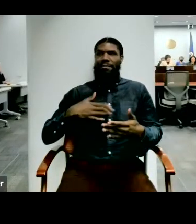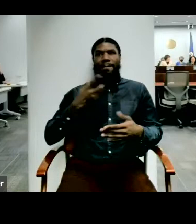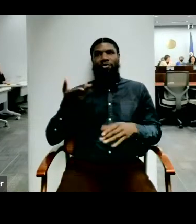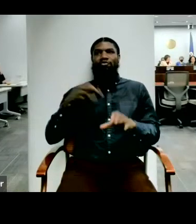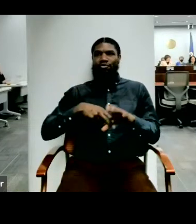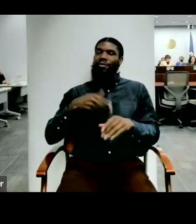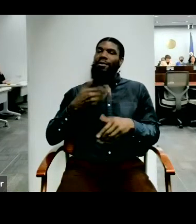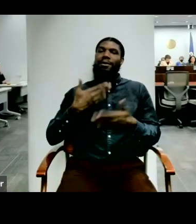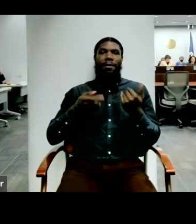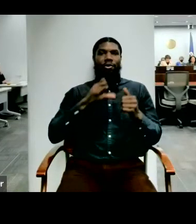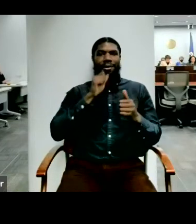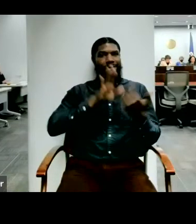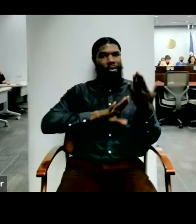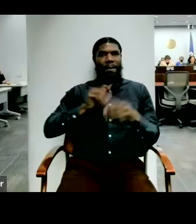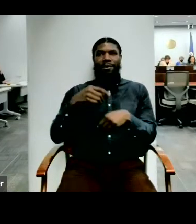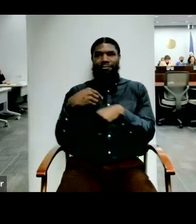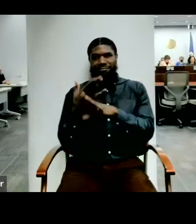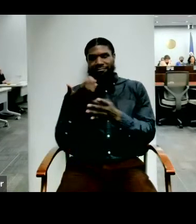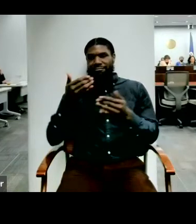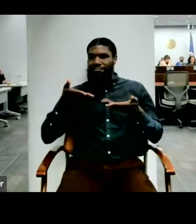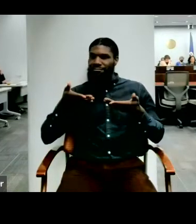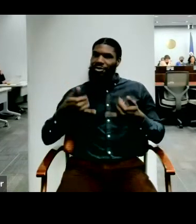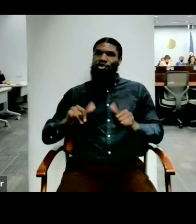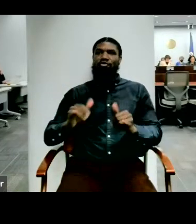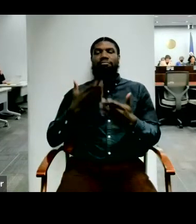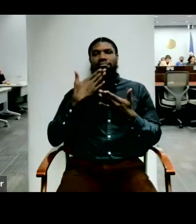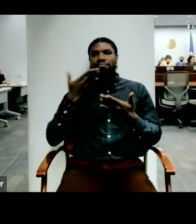us and with that I will recognize the Vice Chair for eight minutes.